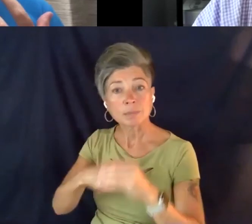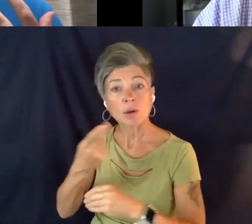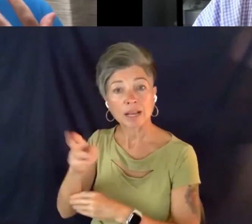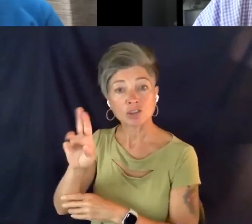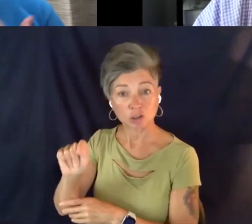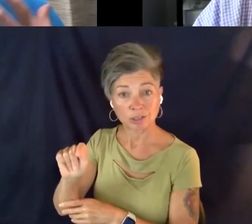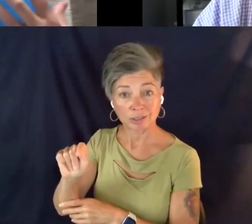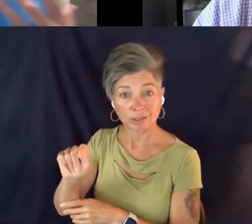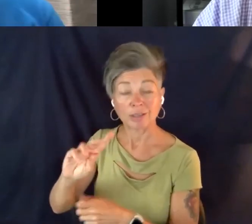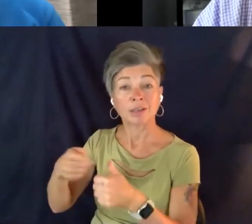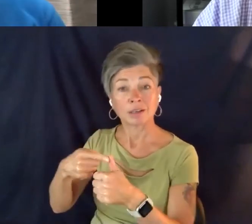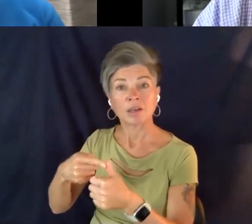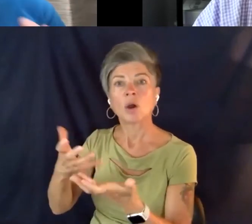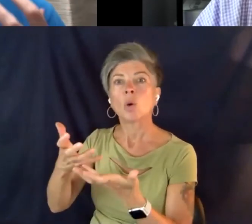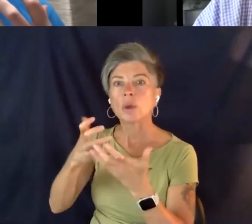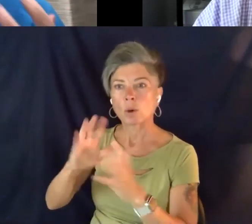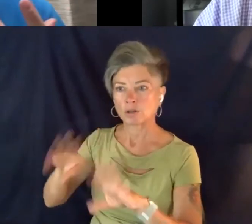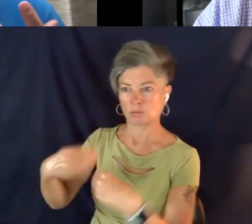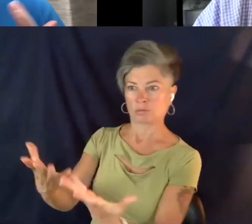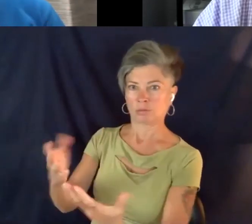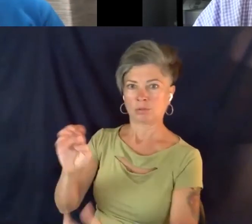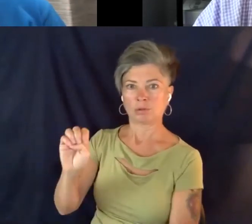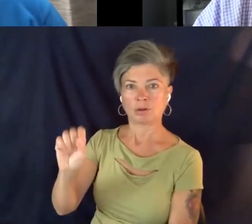that we wanna introduce estrogen, so let's start there.